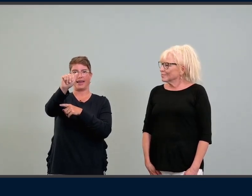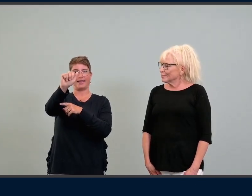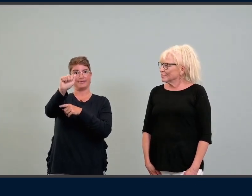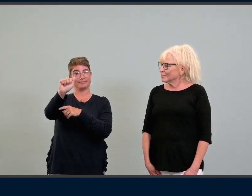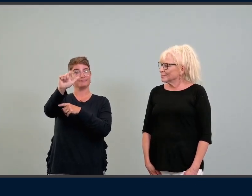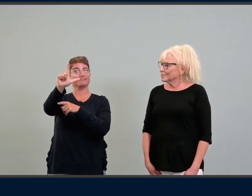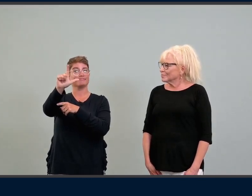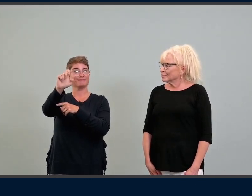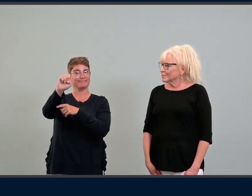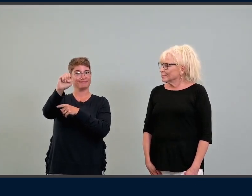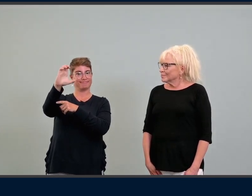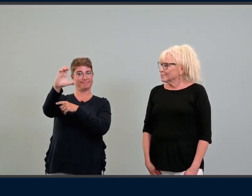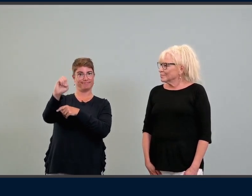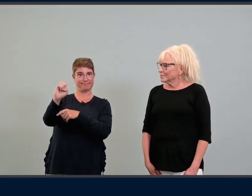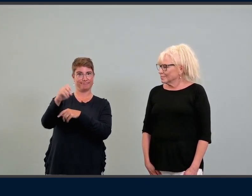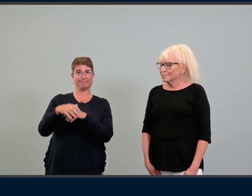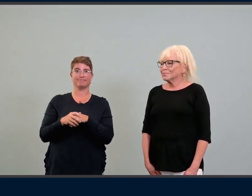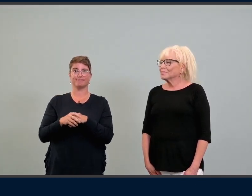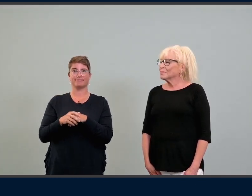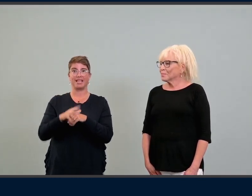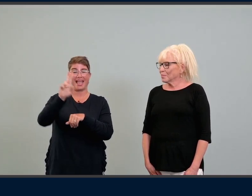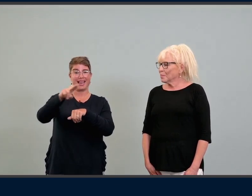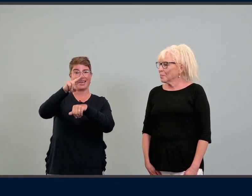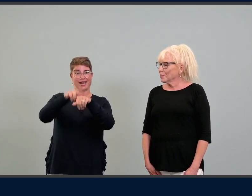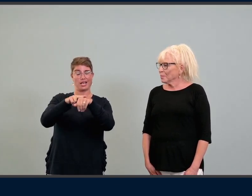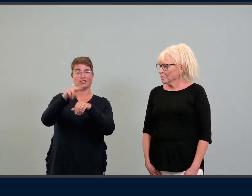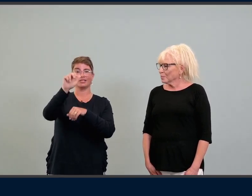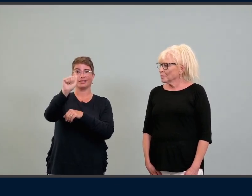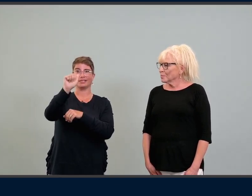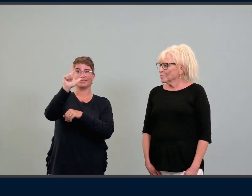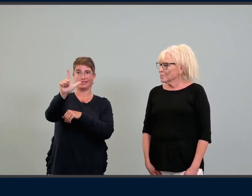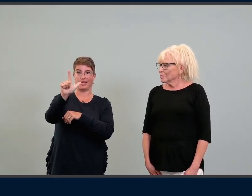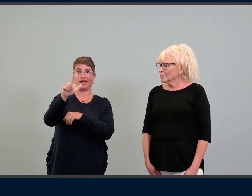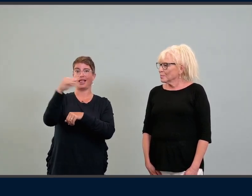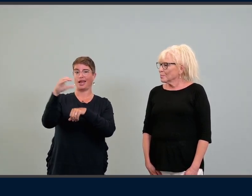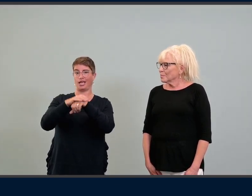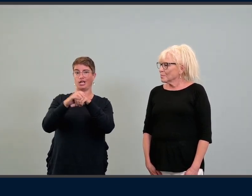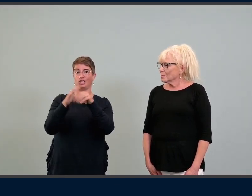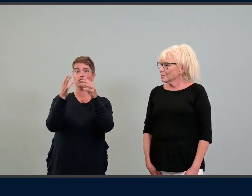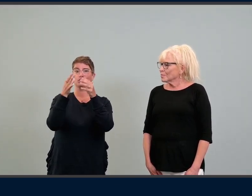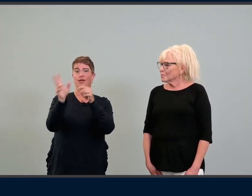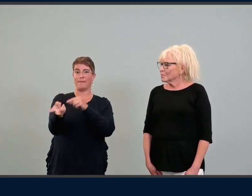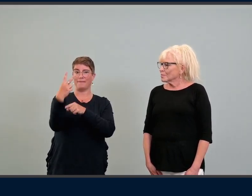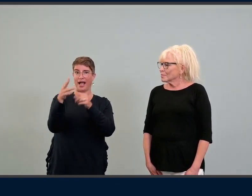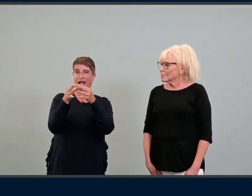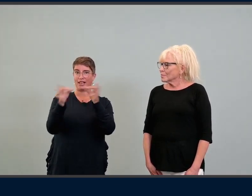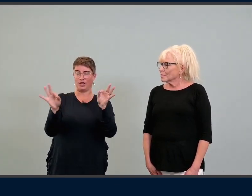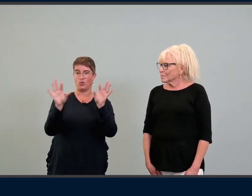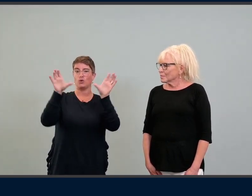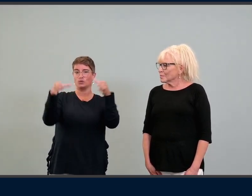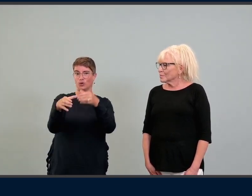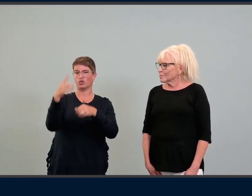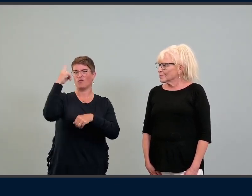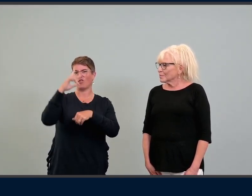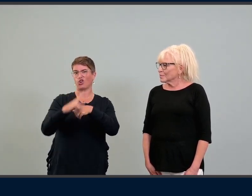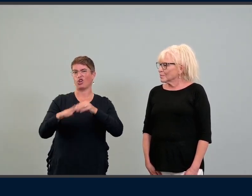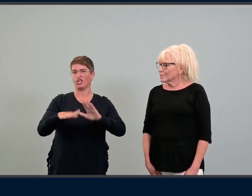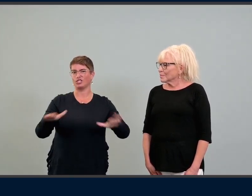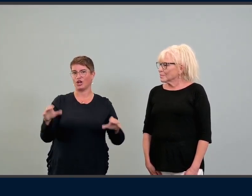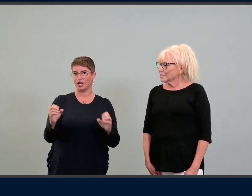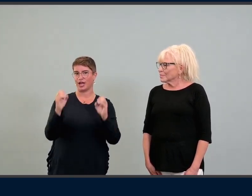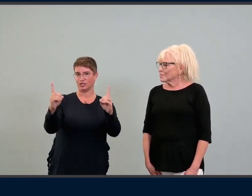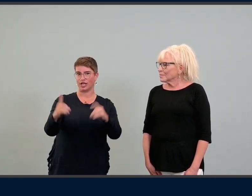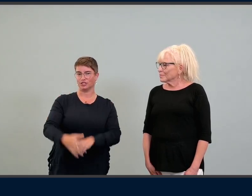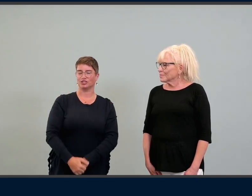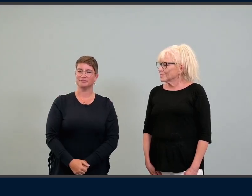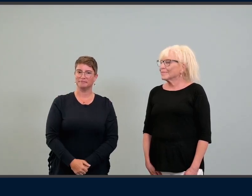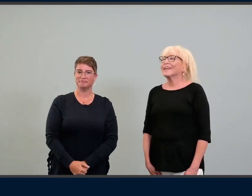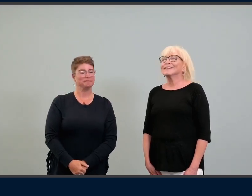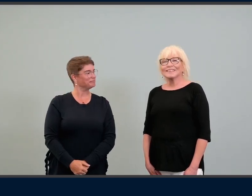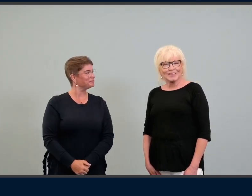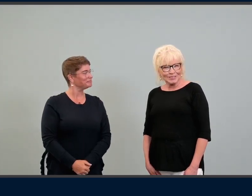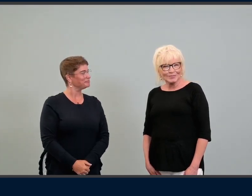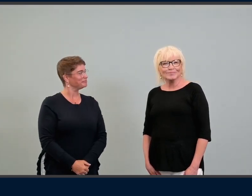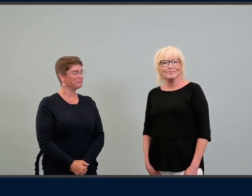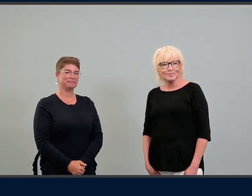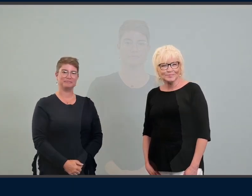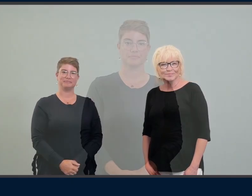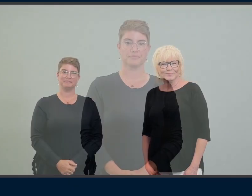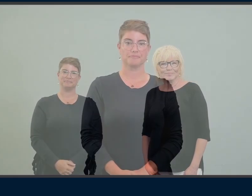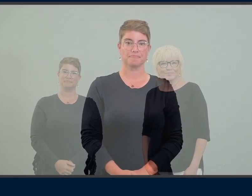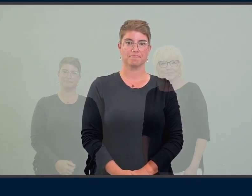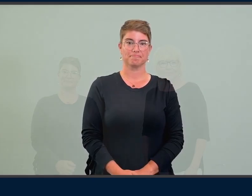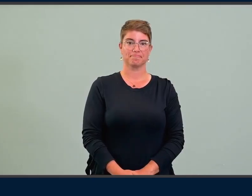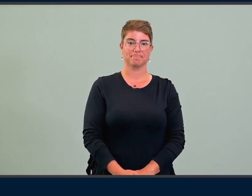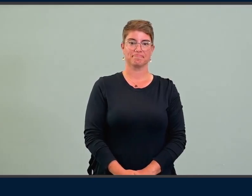certified by the National ASL and English Bilingual Consortium for Early Childhood Education.